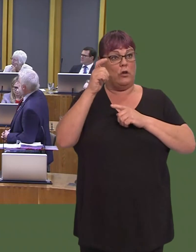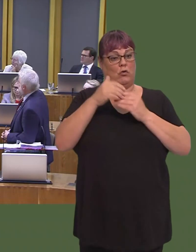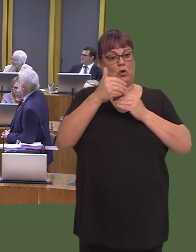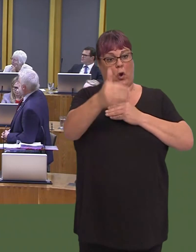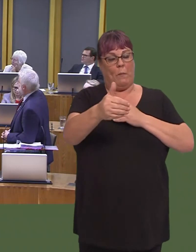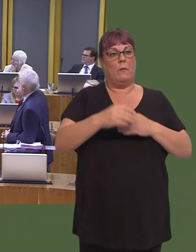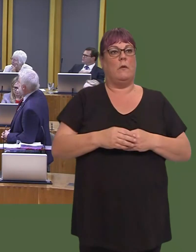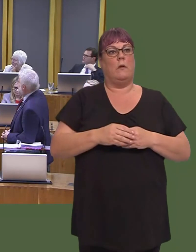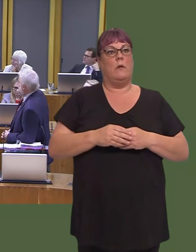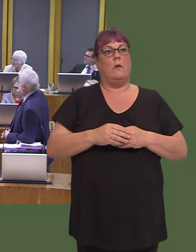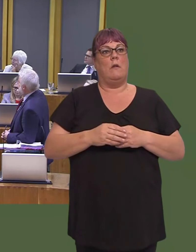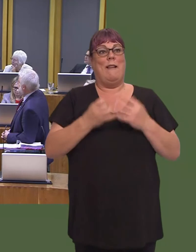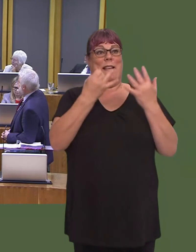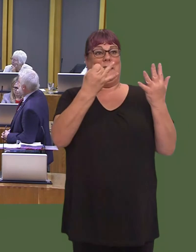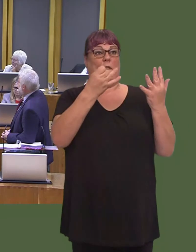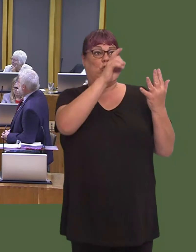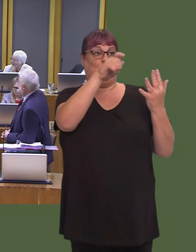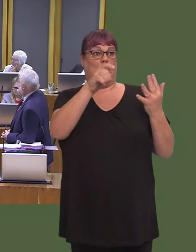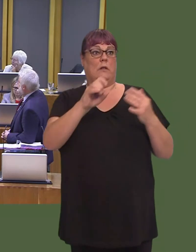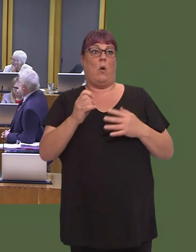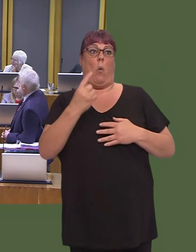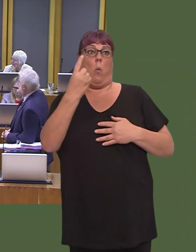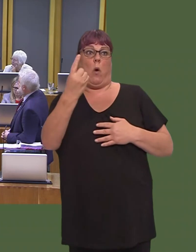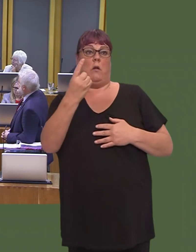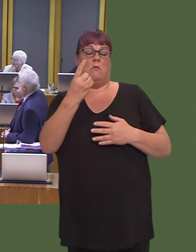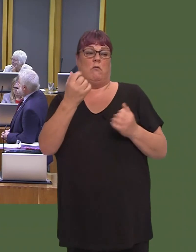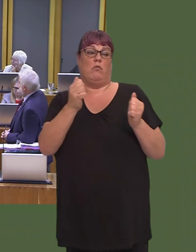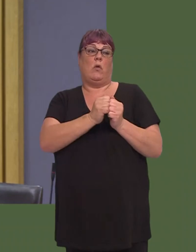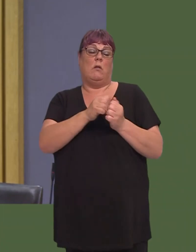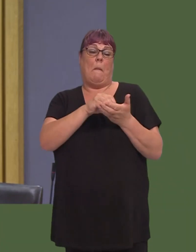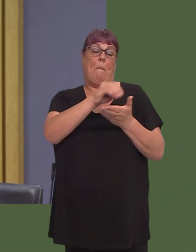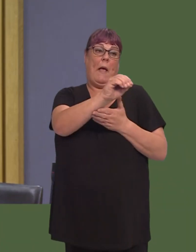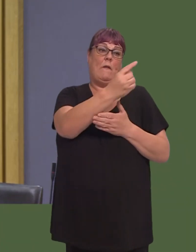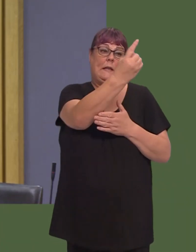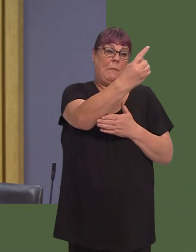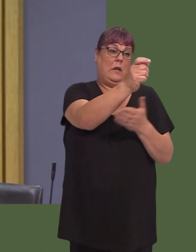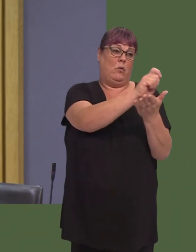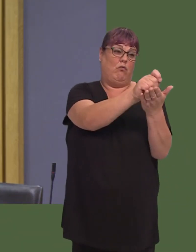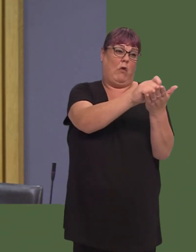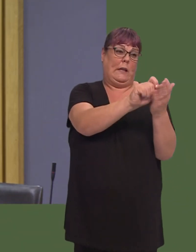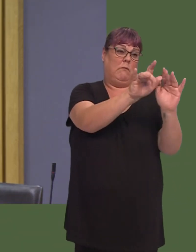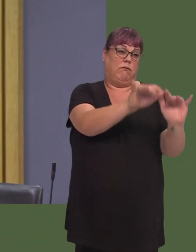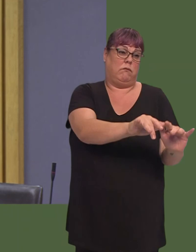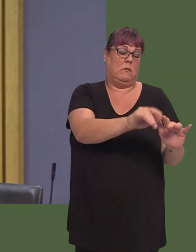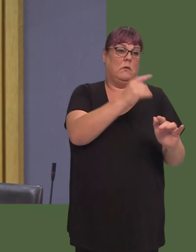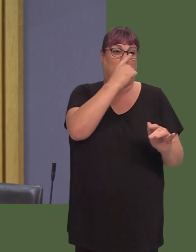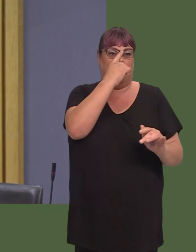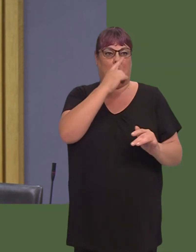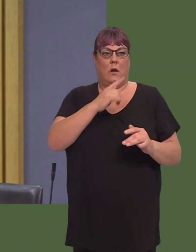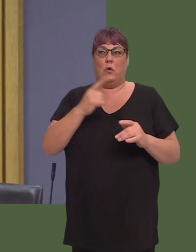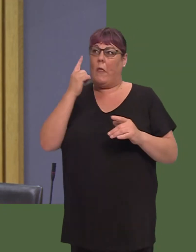general electionó. Who knows what parties might put forward in a general election? I'm